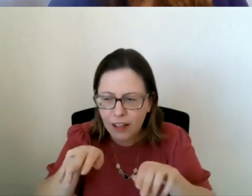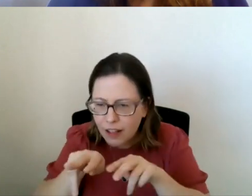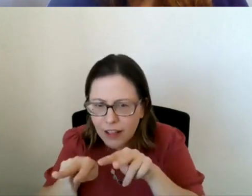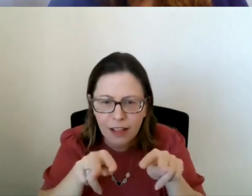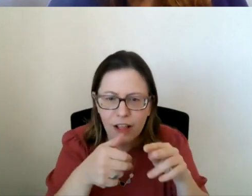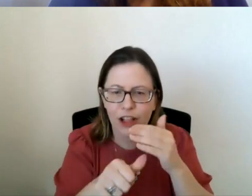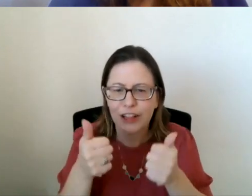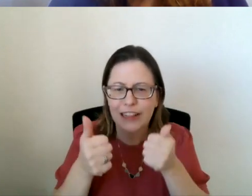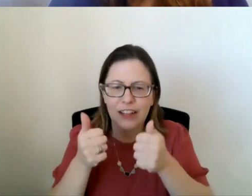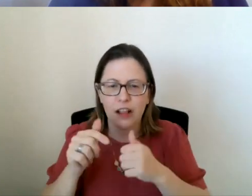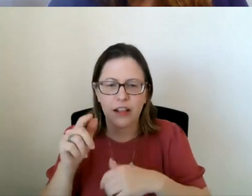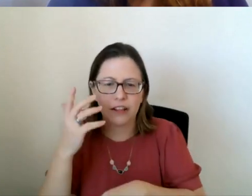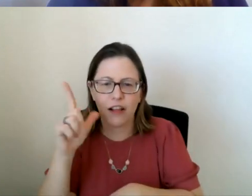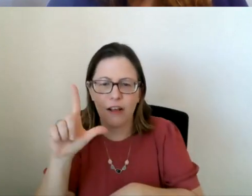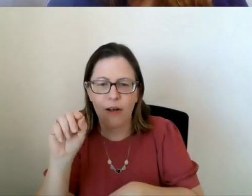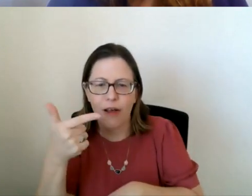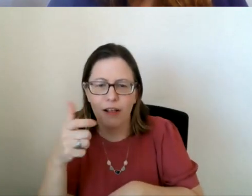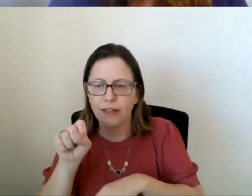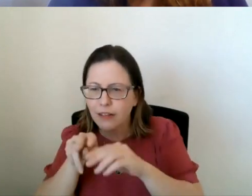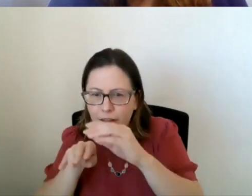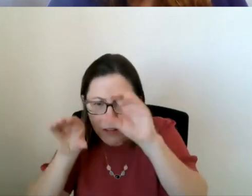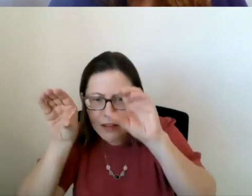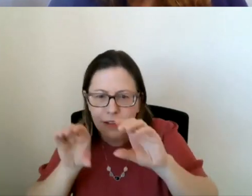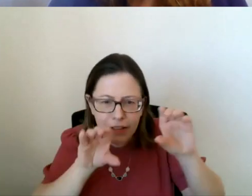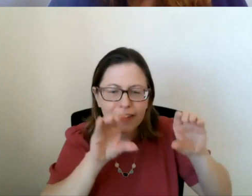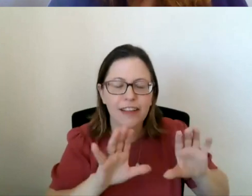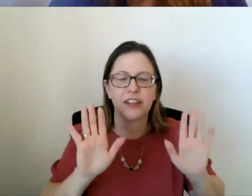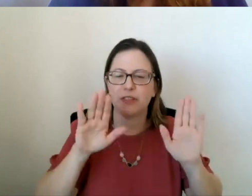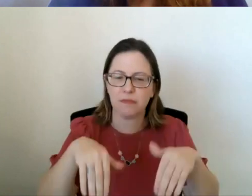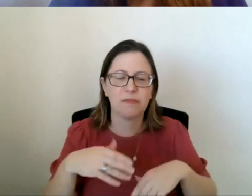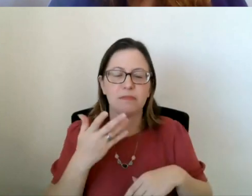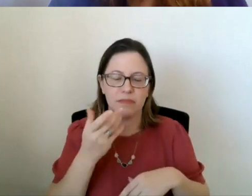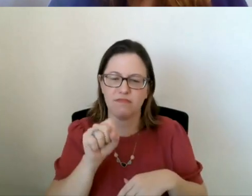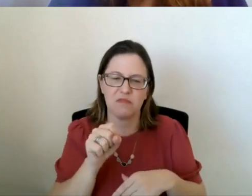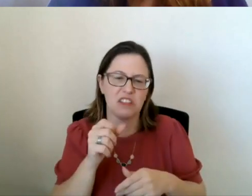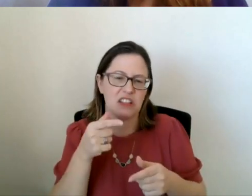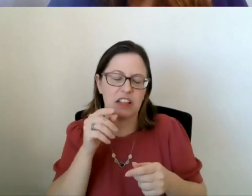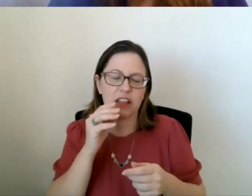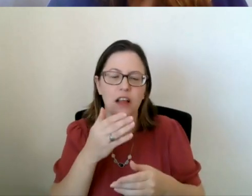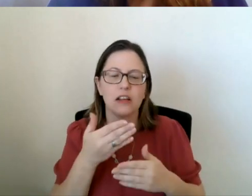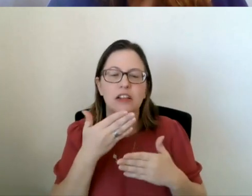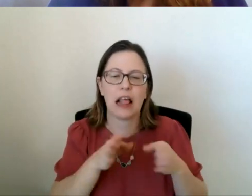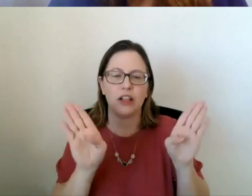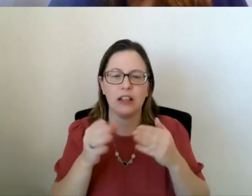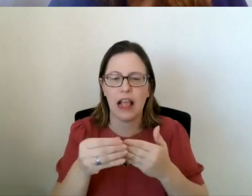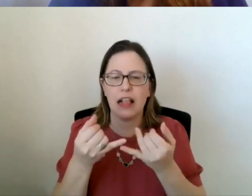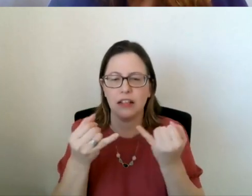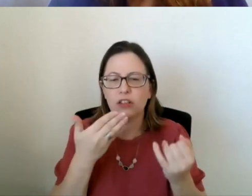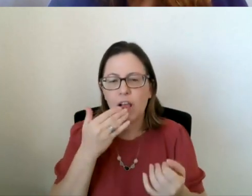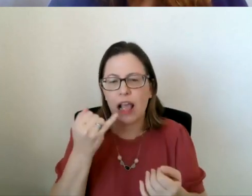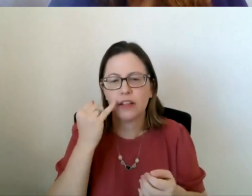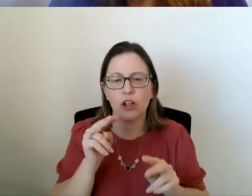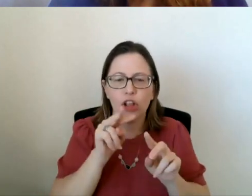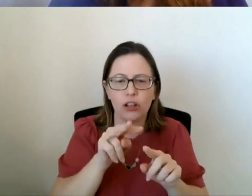but sometimes it's hard to know exactly where to go. There's a lot to sort through. So a general